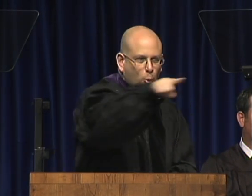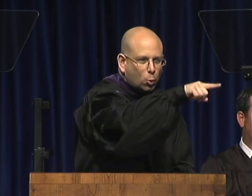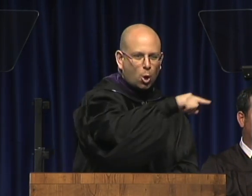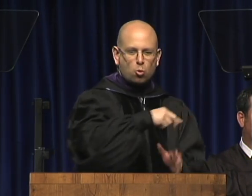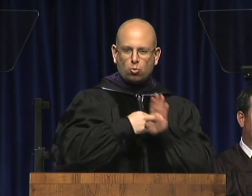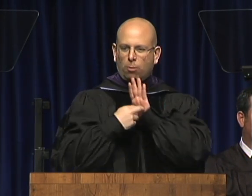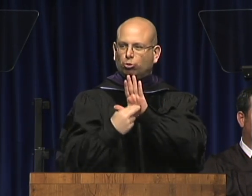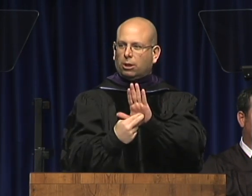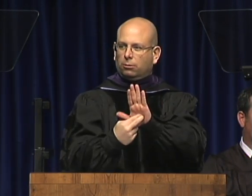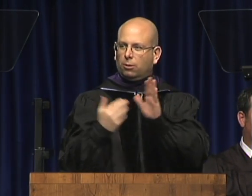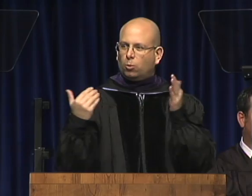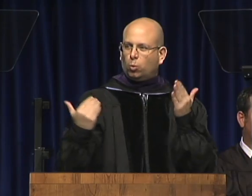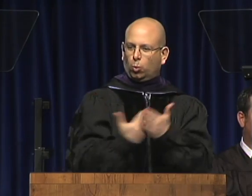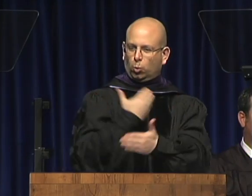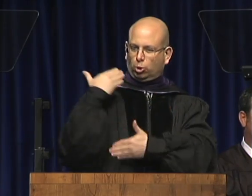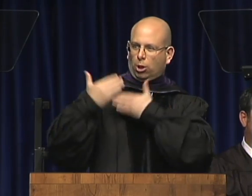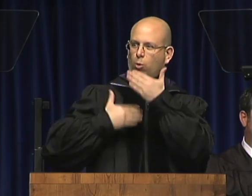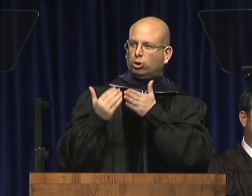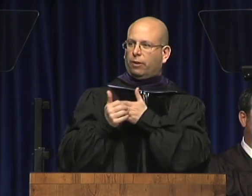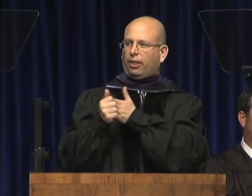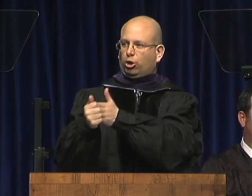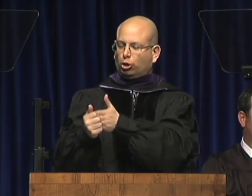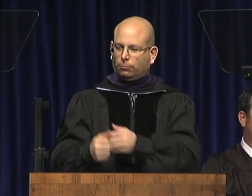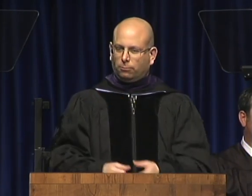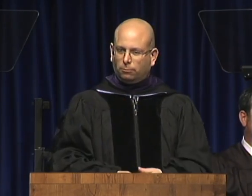You are a new generation of leaders